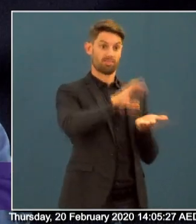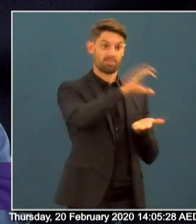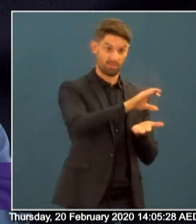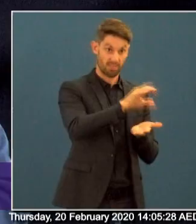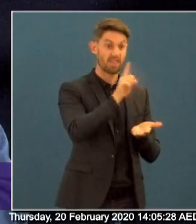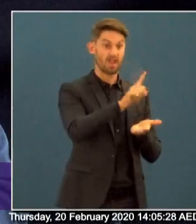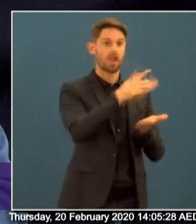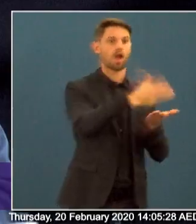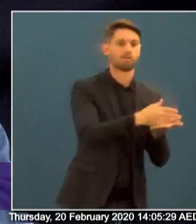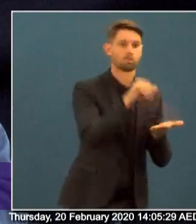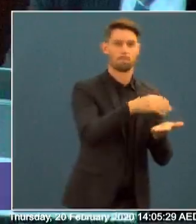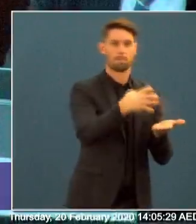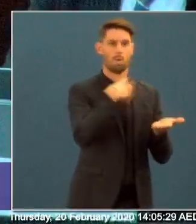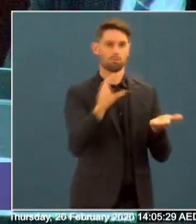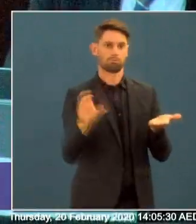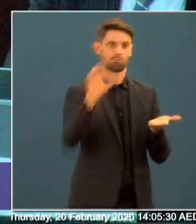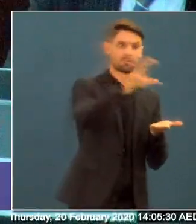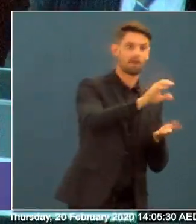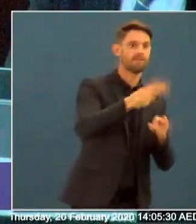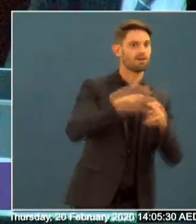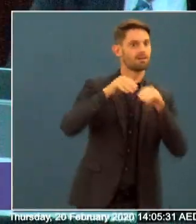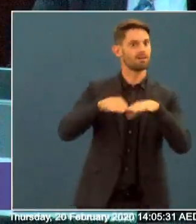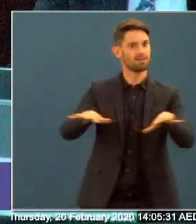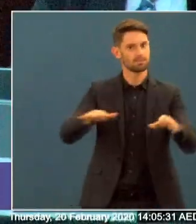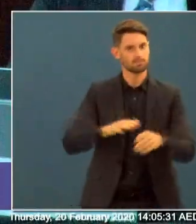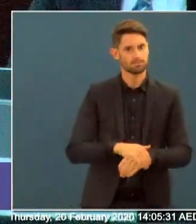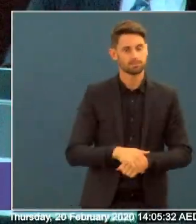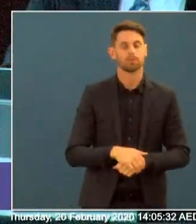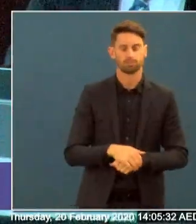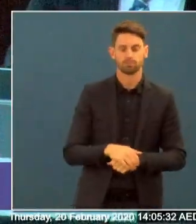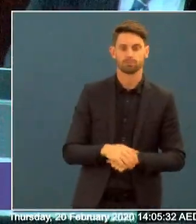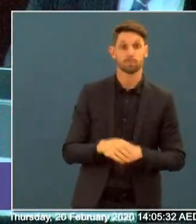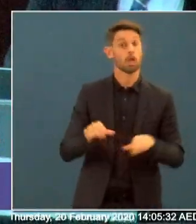Thanks. So the next matter is the National Roundtable in 2018.